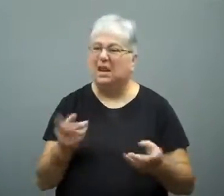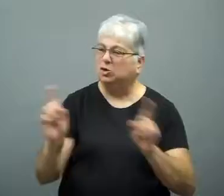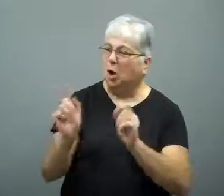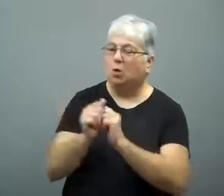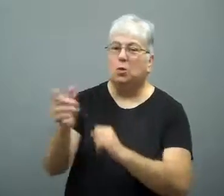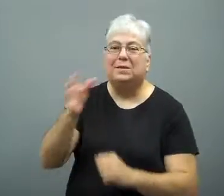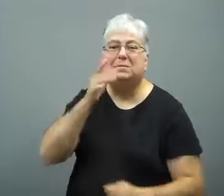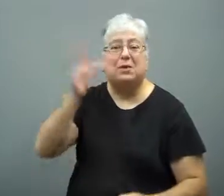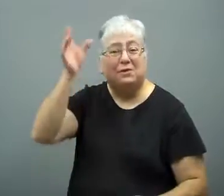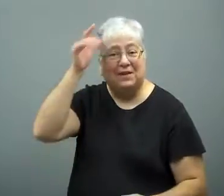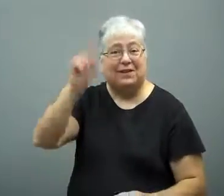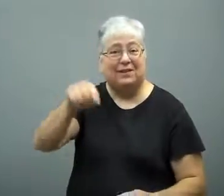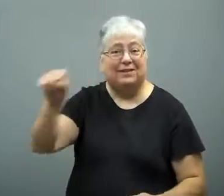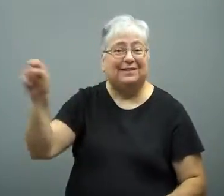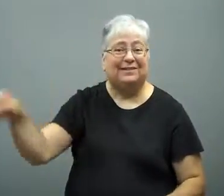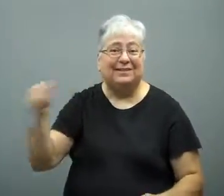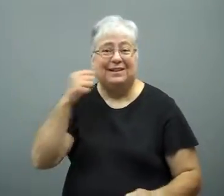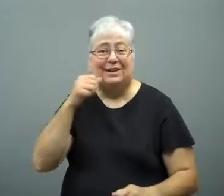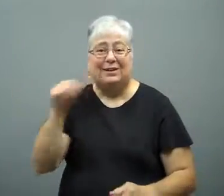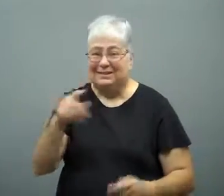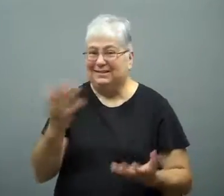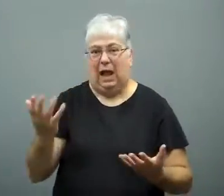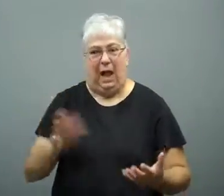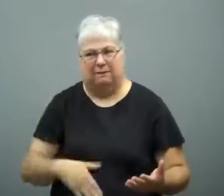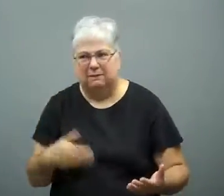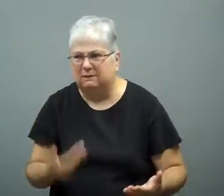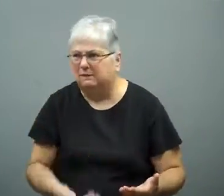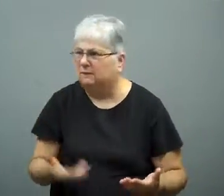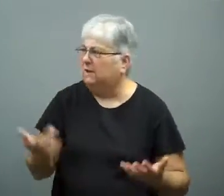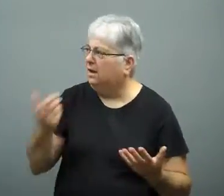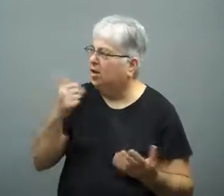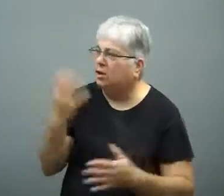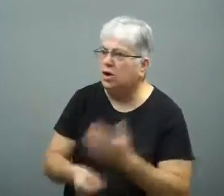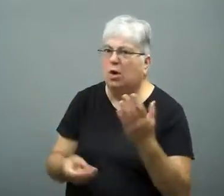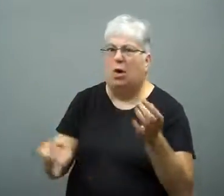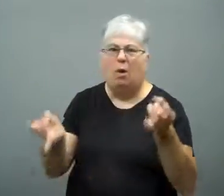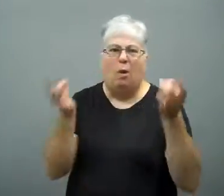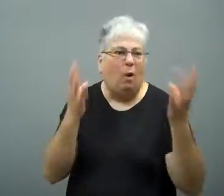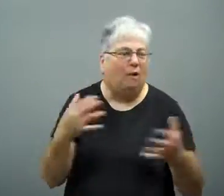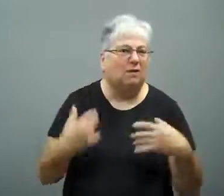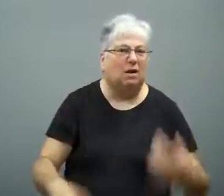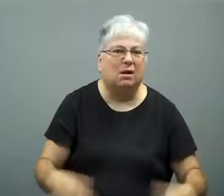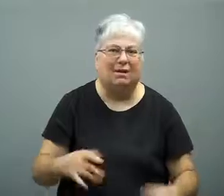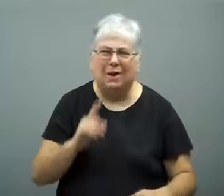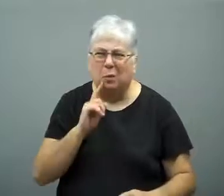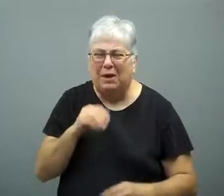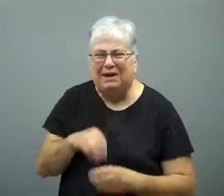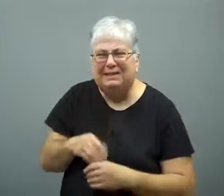He spoke with their parents, saying how awful it was that their girls were missing.